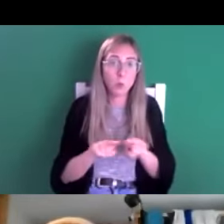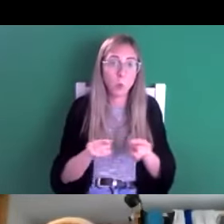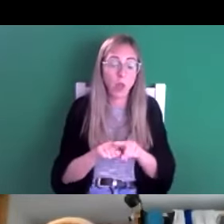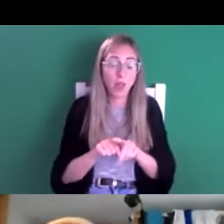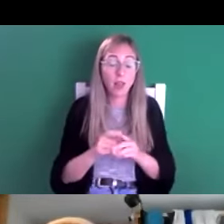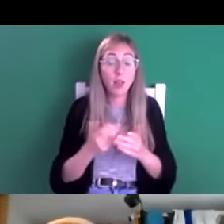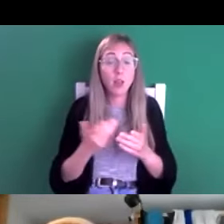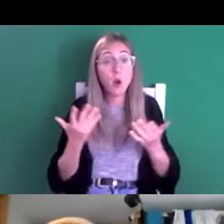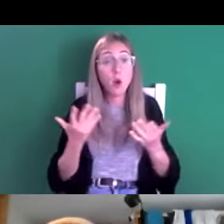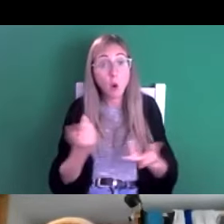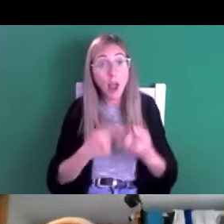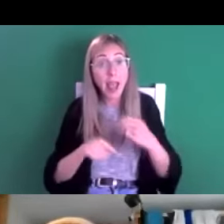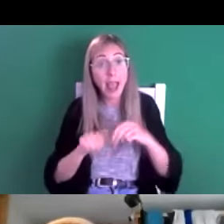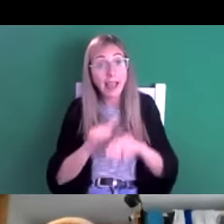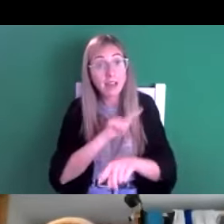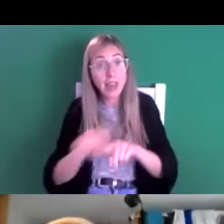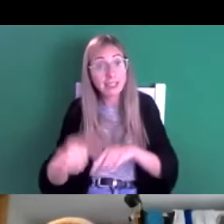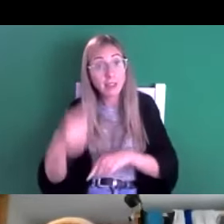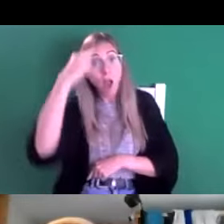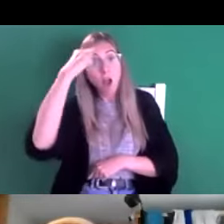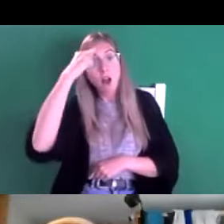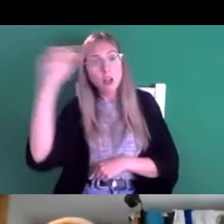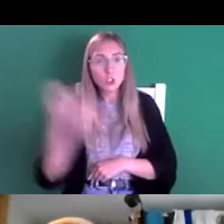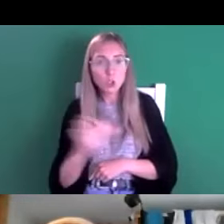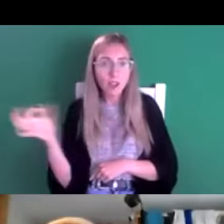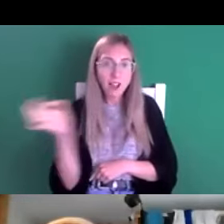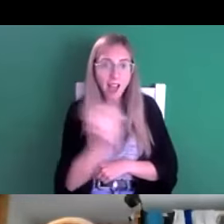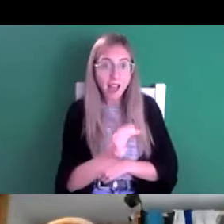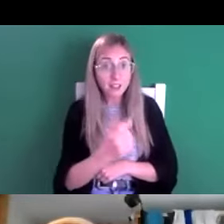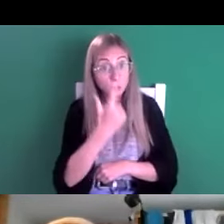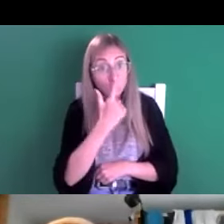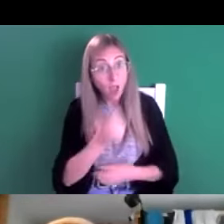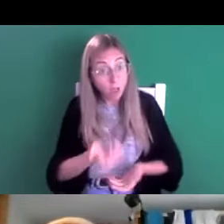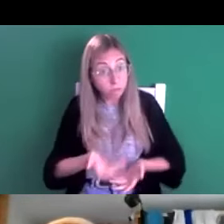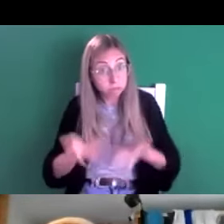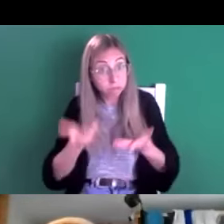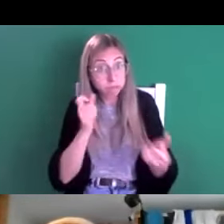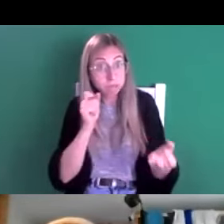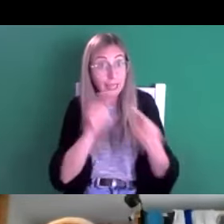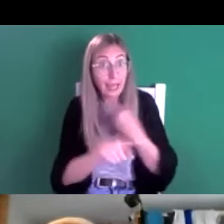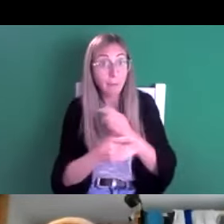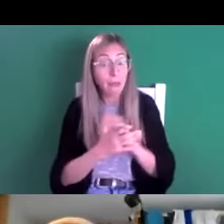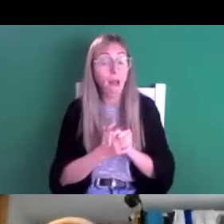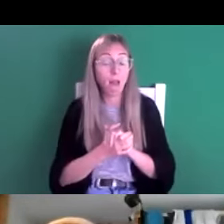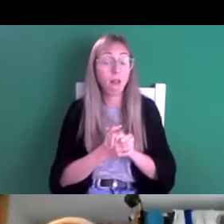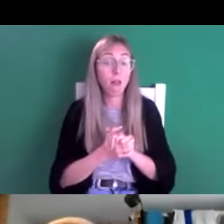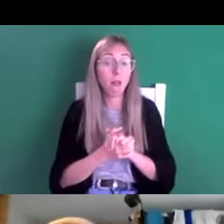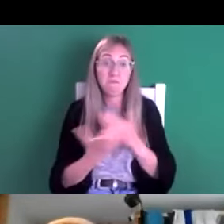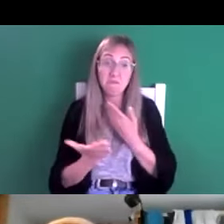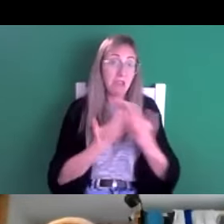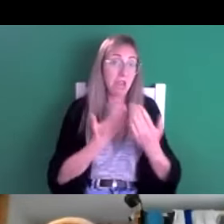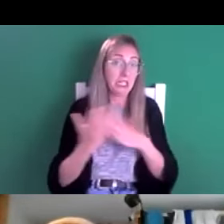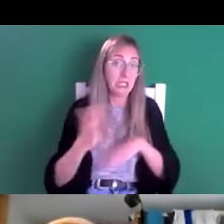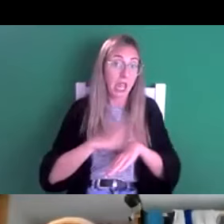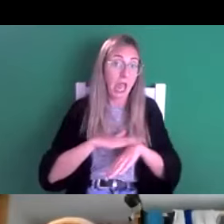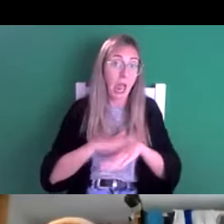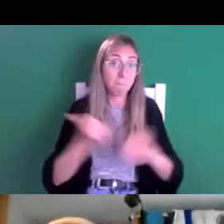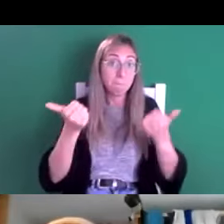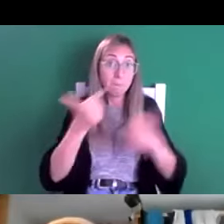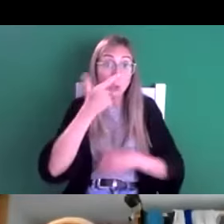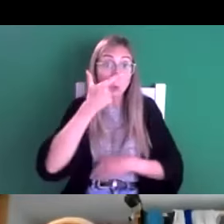us by email for anything that comes up in this process so good luck and it's first of november so